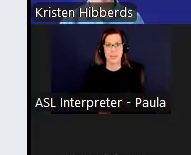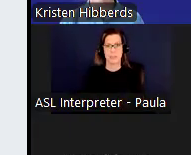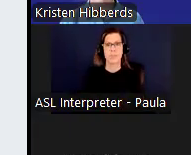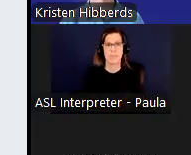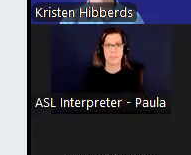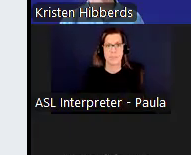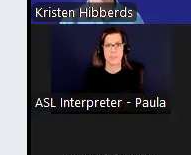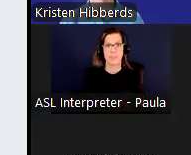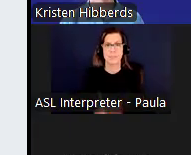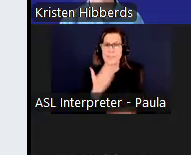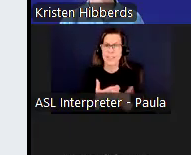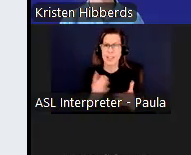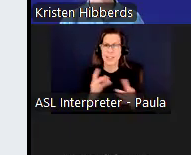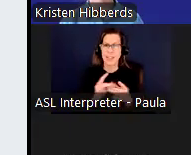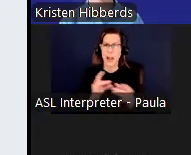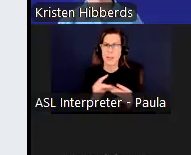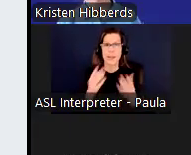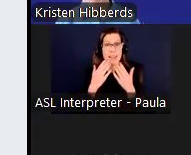Good comment. Thank you. Thank you for jumping in. John.